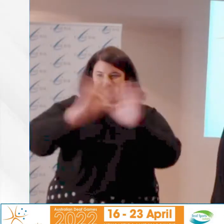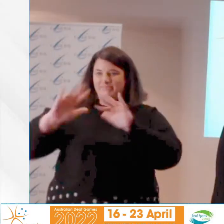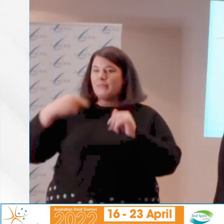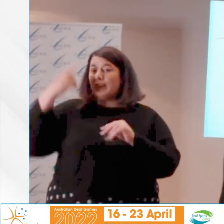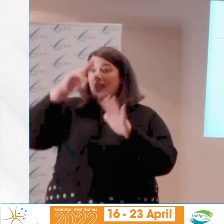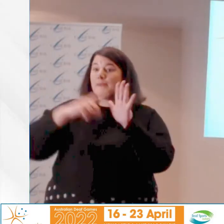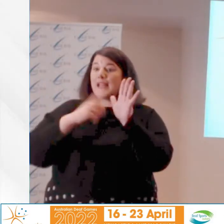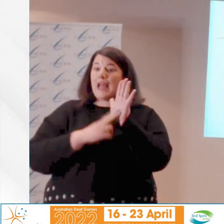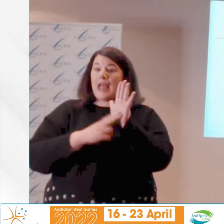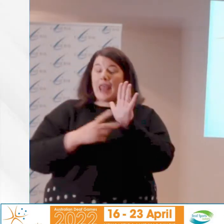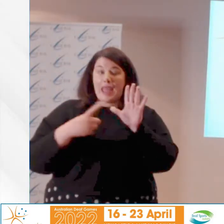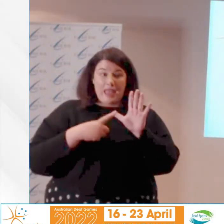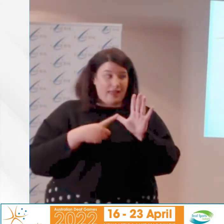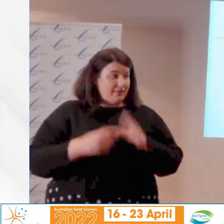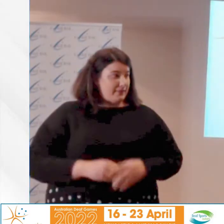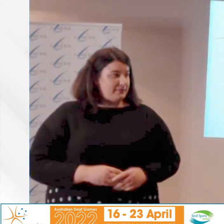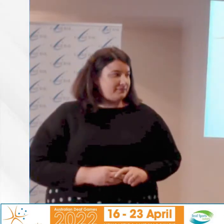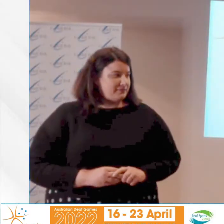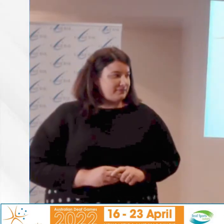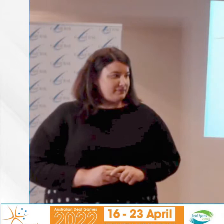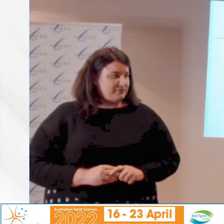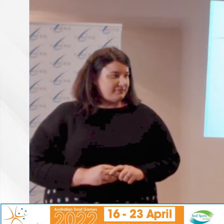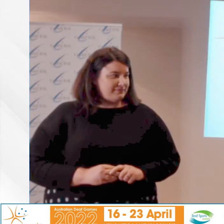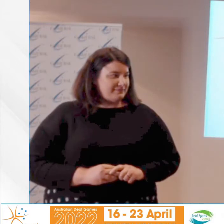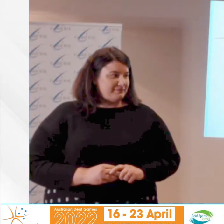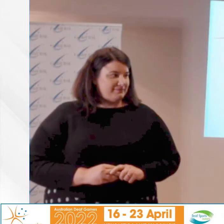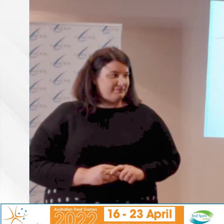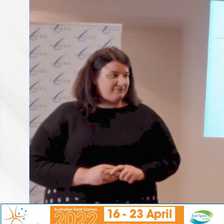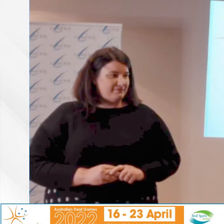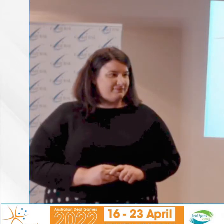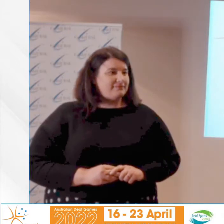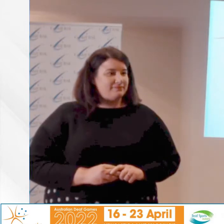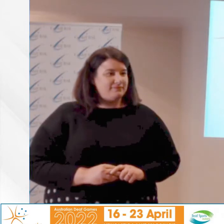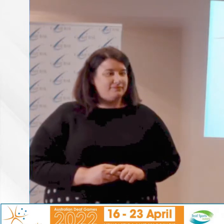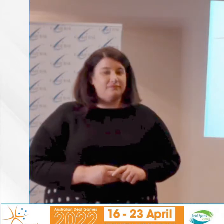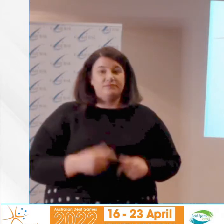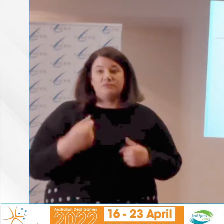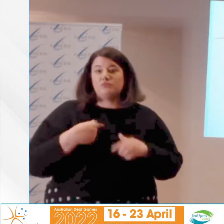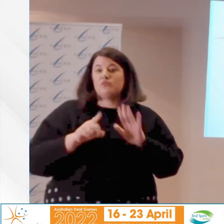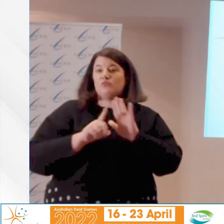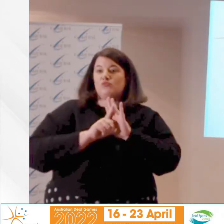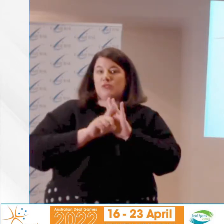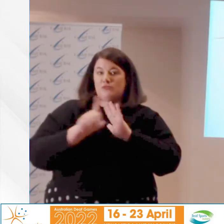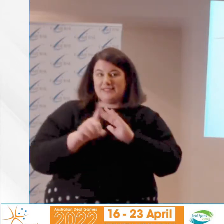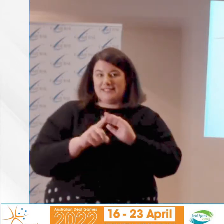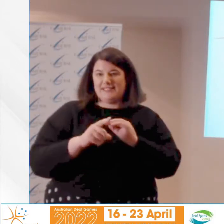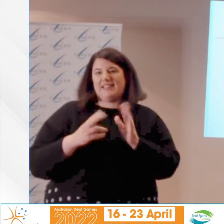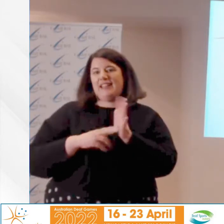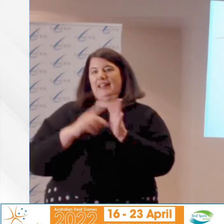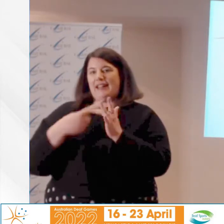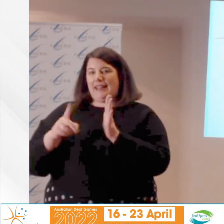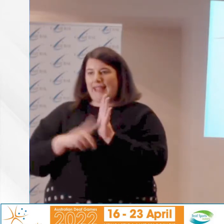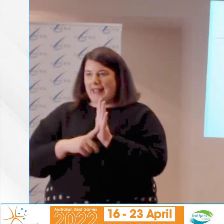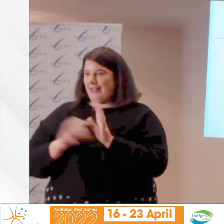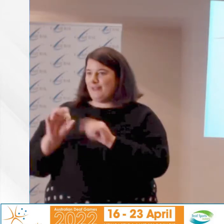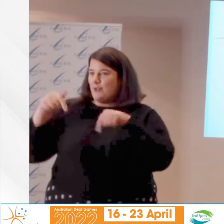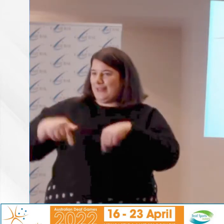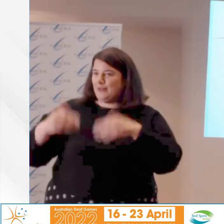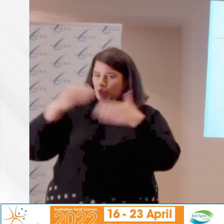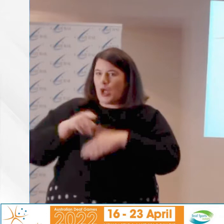Im Anna, sign name um so i'm representing Neil tonight he's not here but he's doing all the work